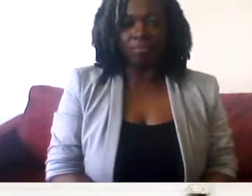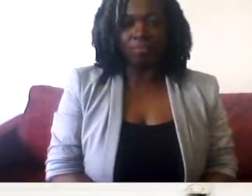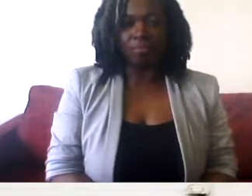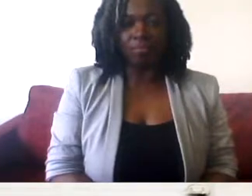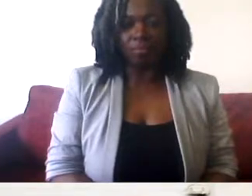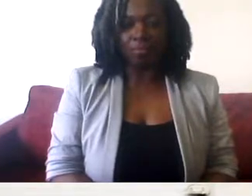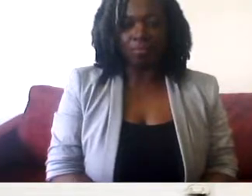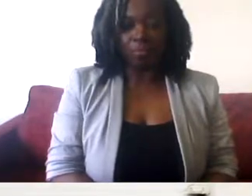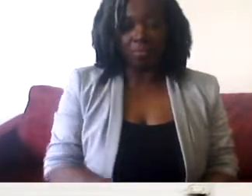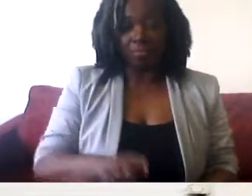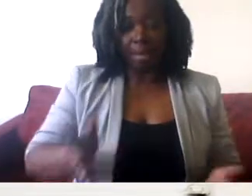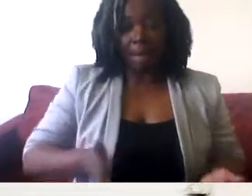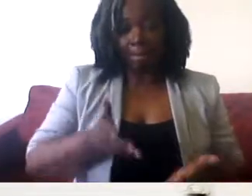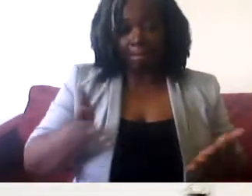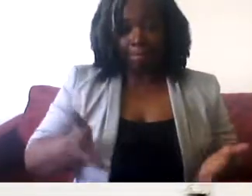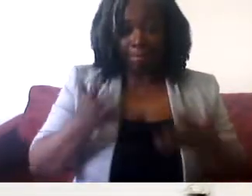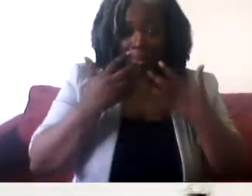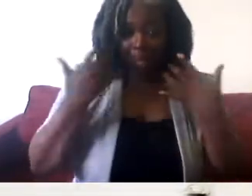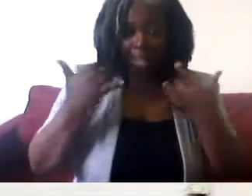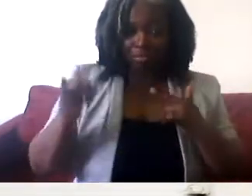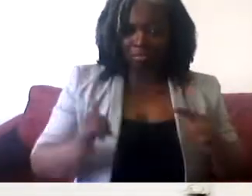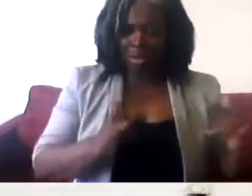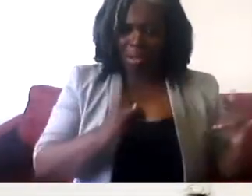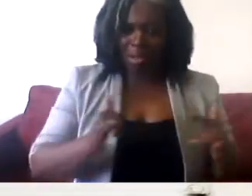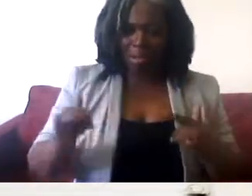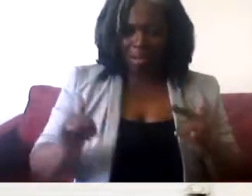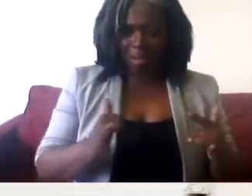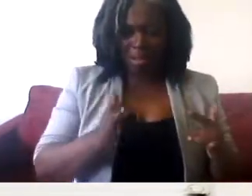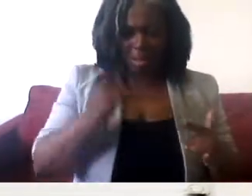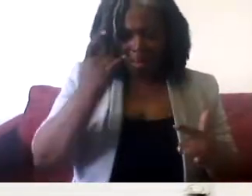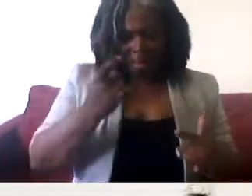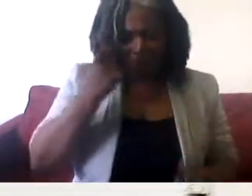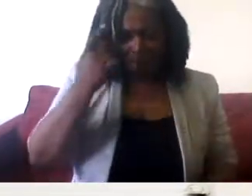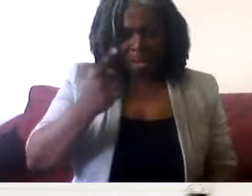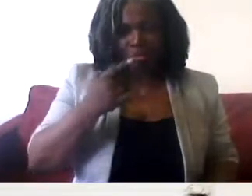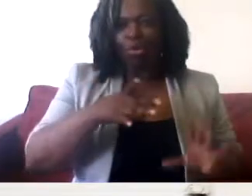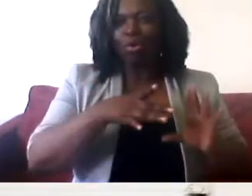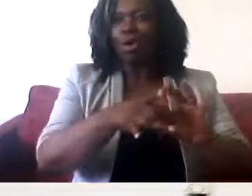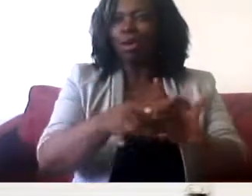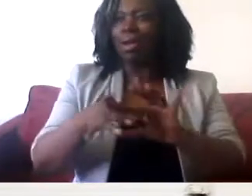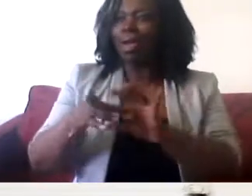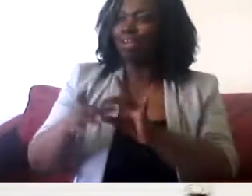Playing Cat's Cradle allows me to think